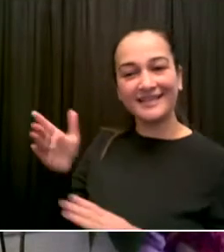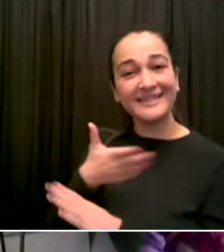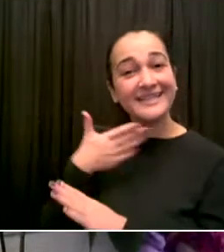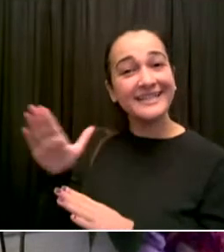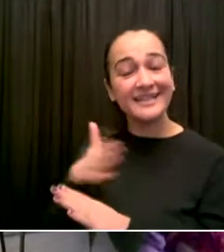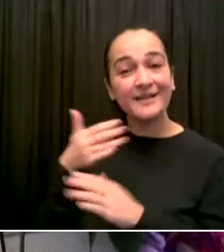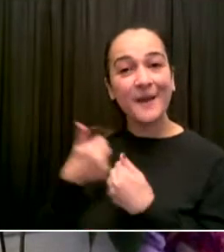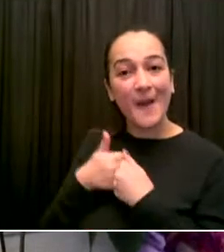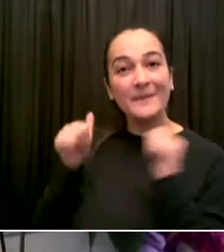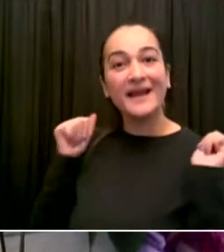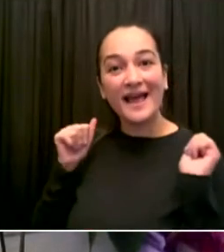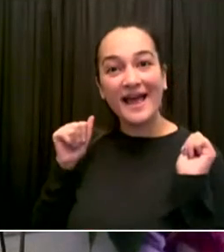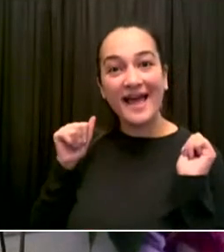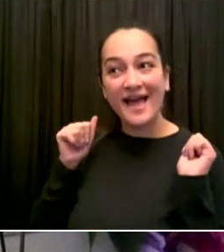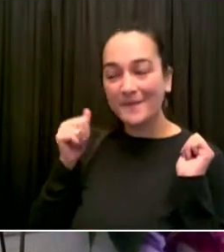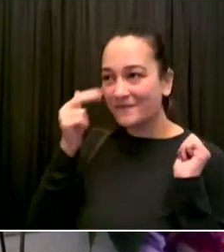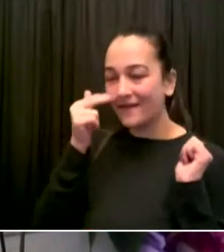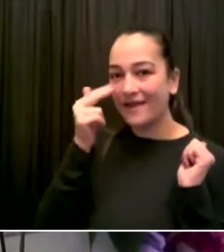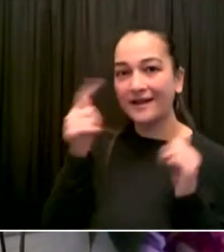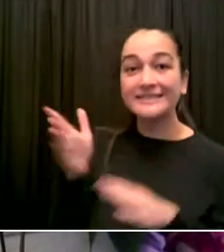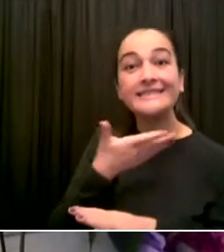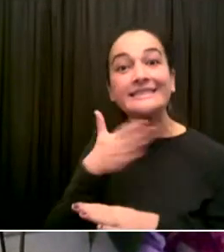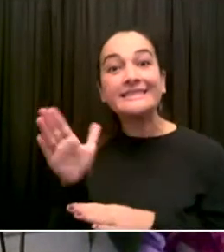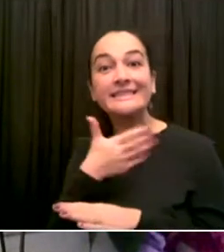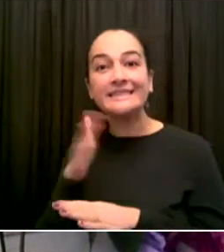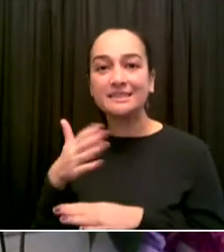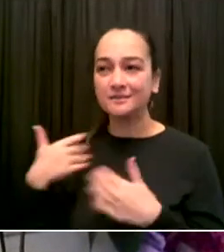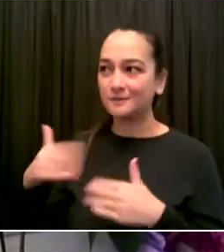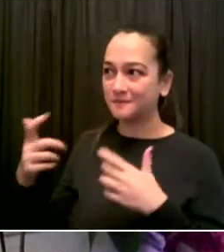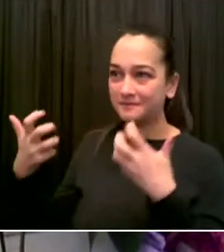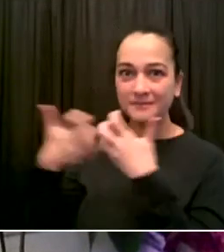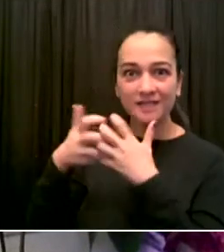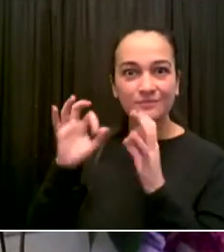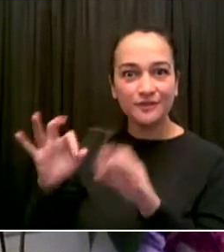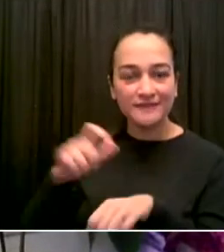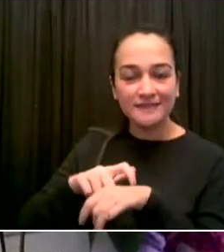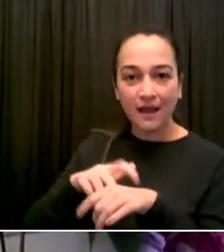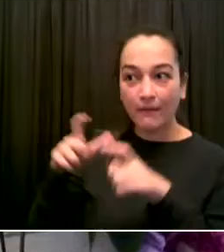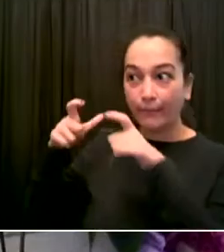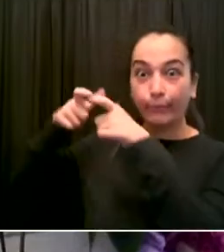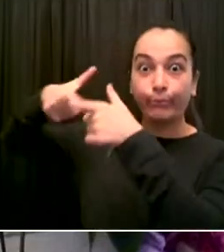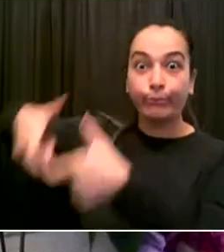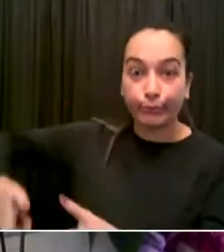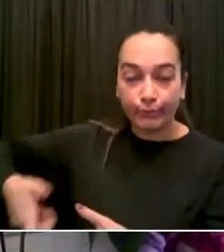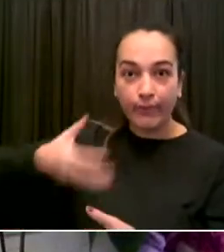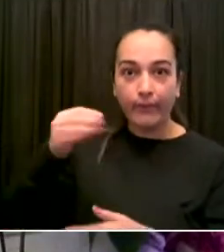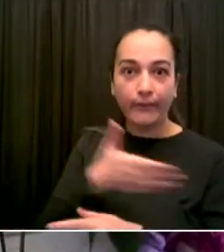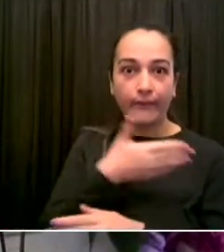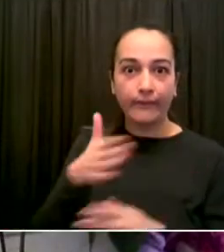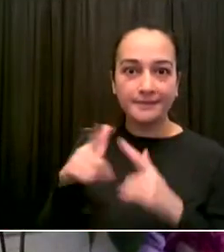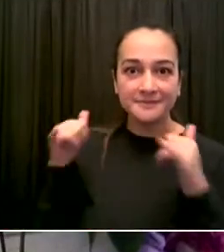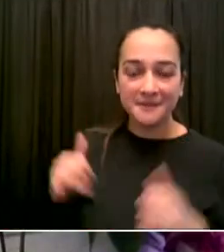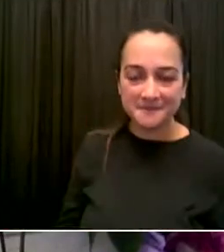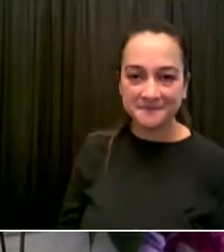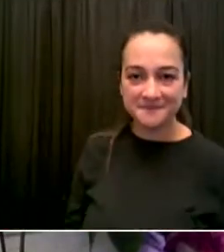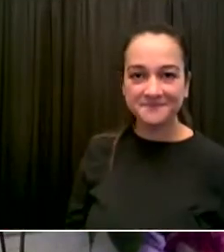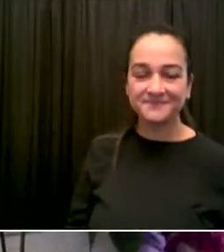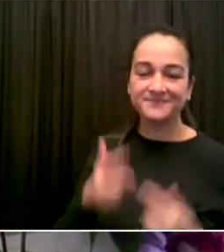SARAH, THANK YOU. YOU CAN FEEL THE LOVE YOU HAVE